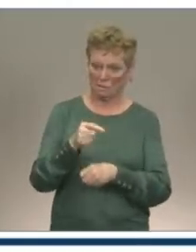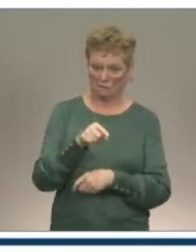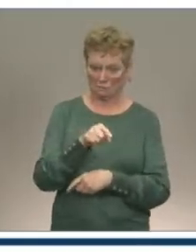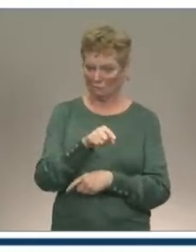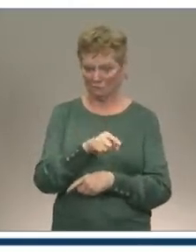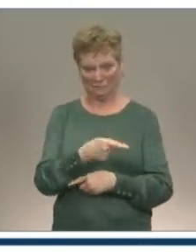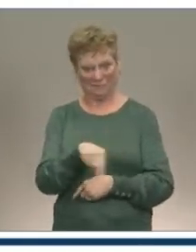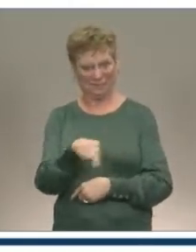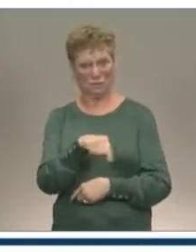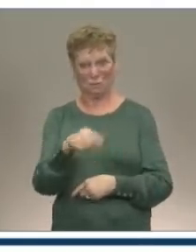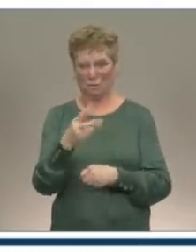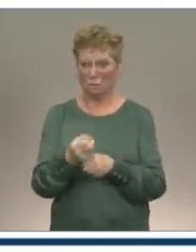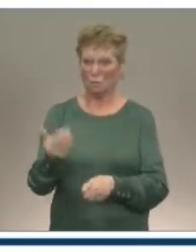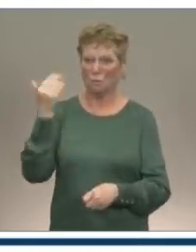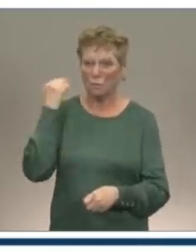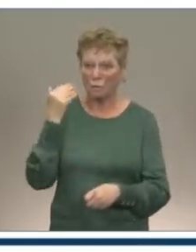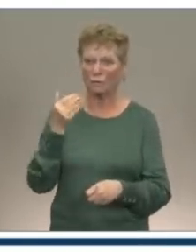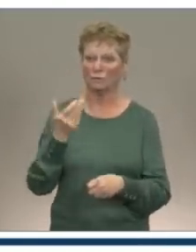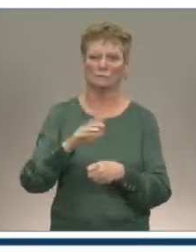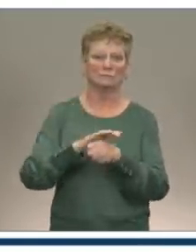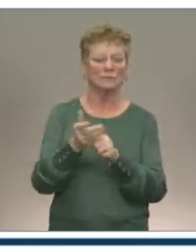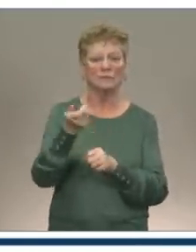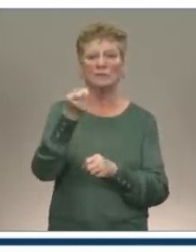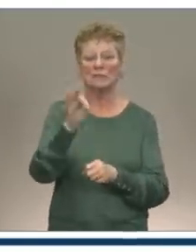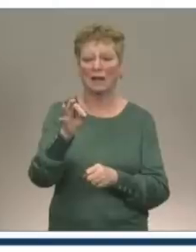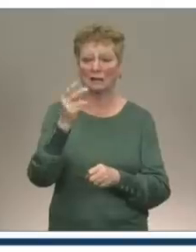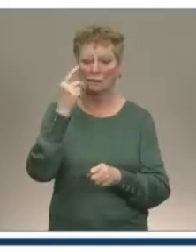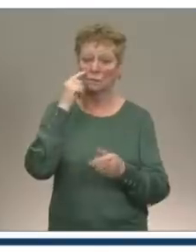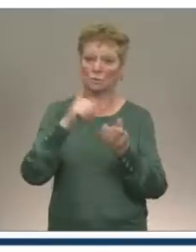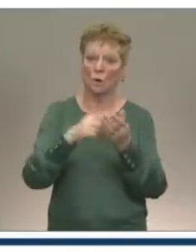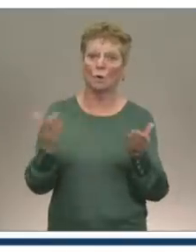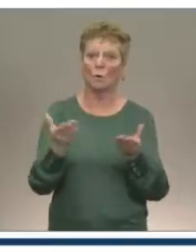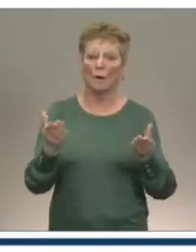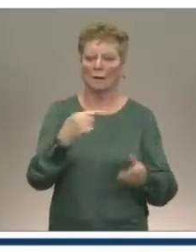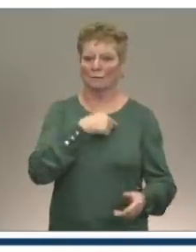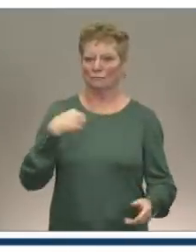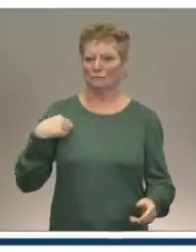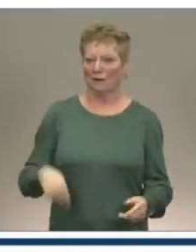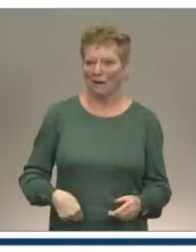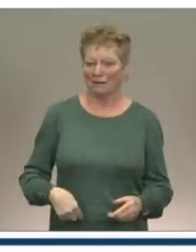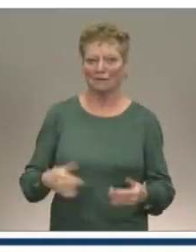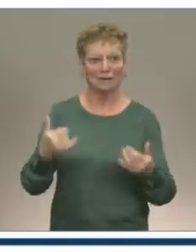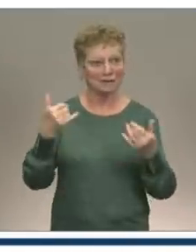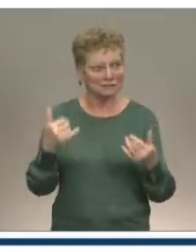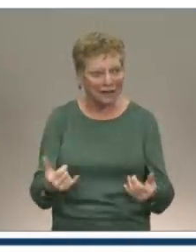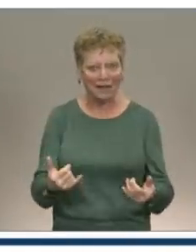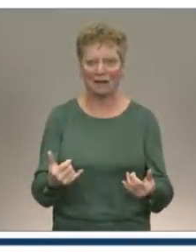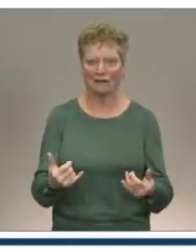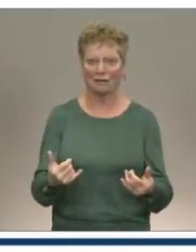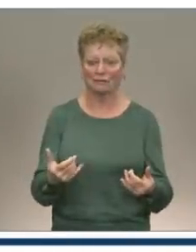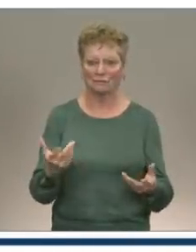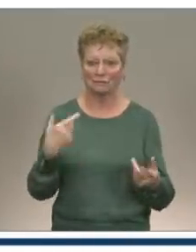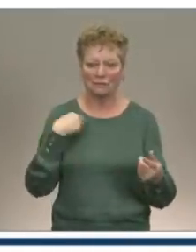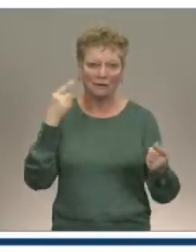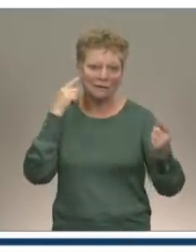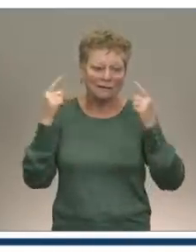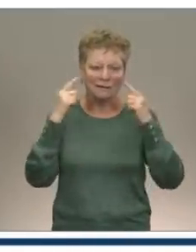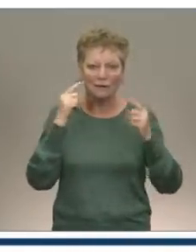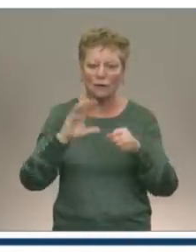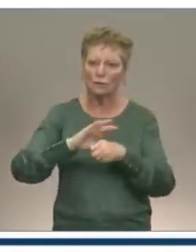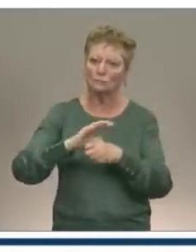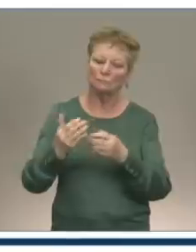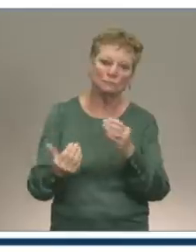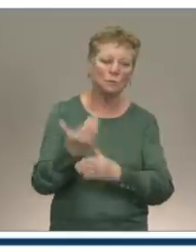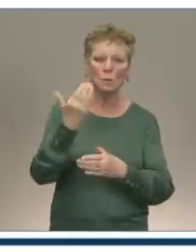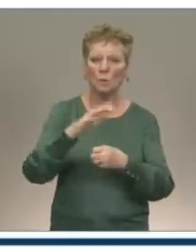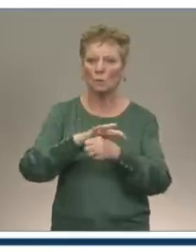covet 19 were being seen in china and today here we are hearing about a new variance of concern